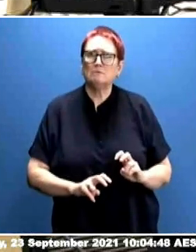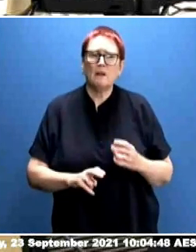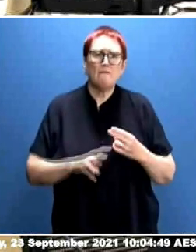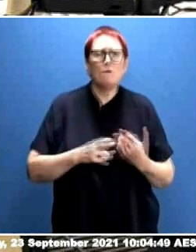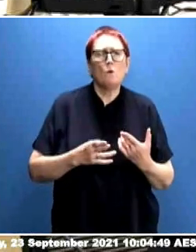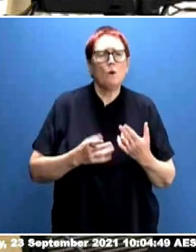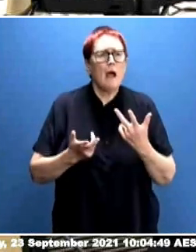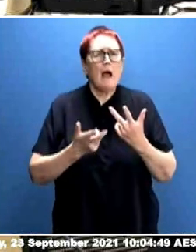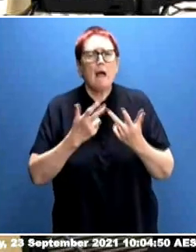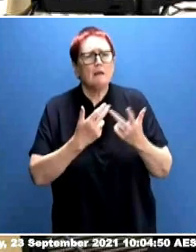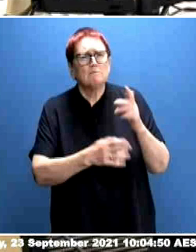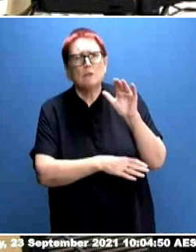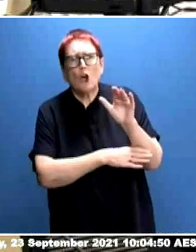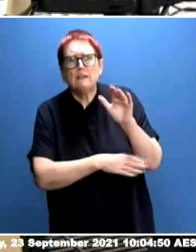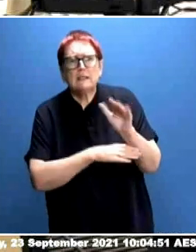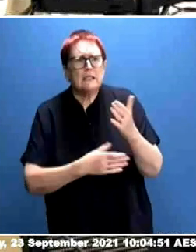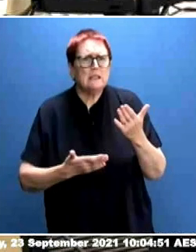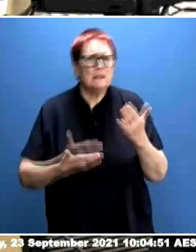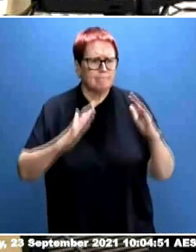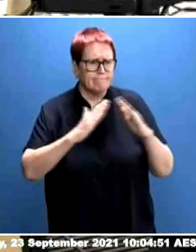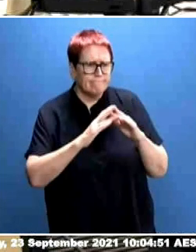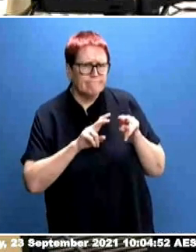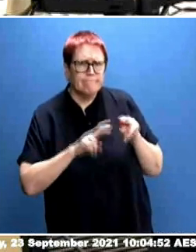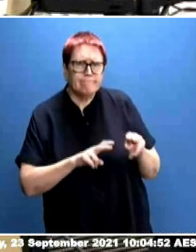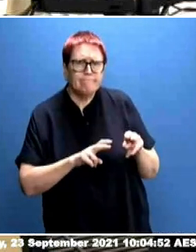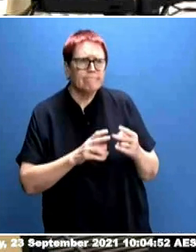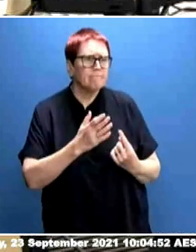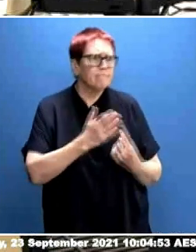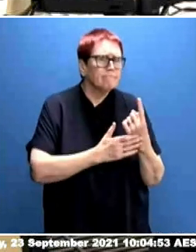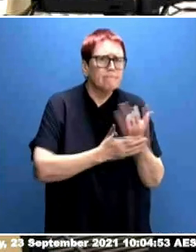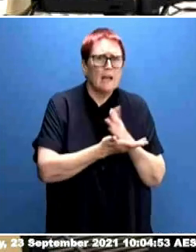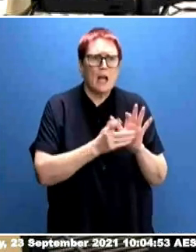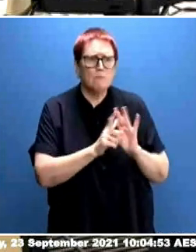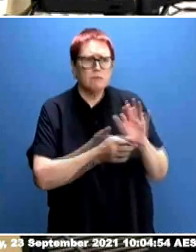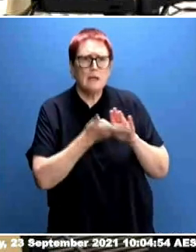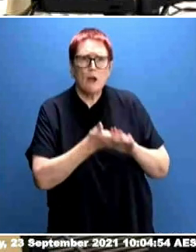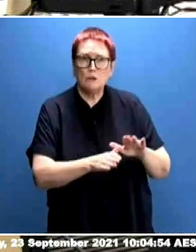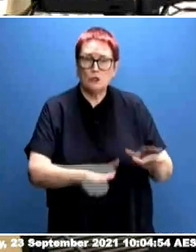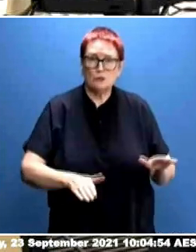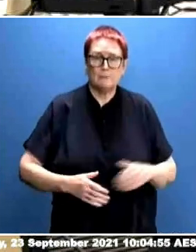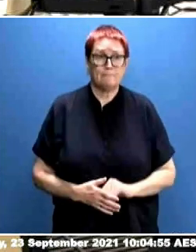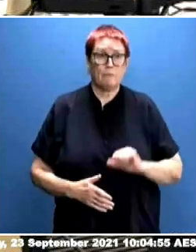Secure Care practice and outcomes and models. Commissioners, a copy of the statement of Dr Thompson